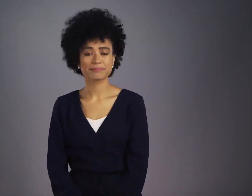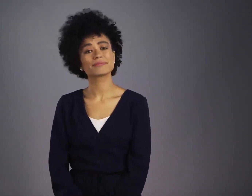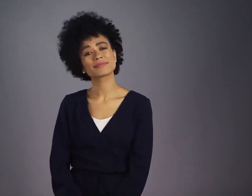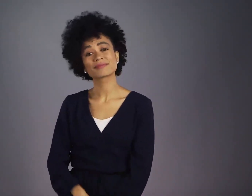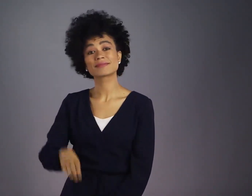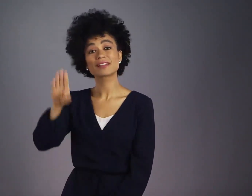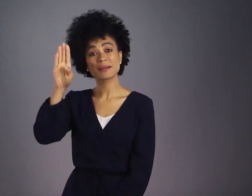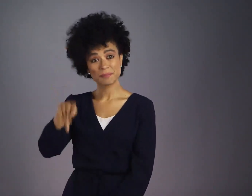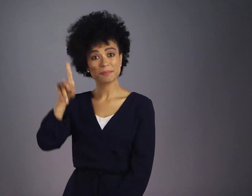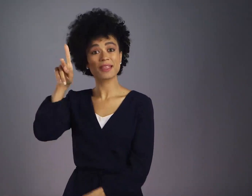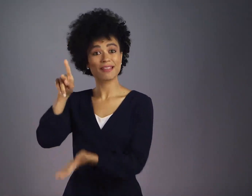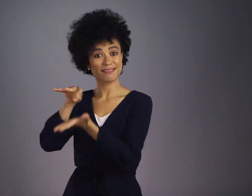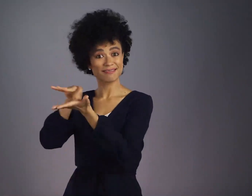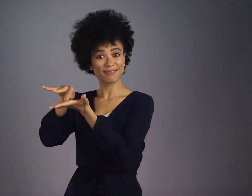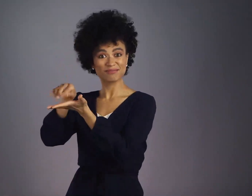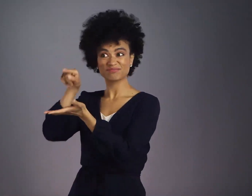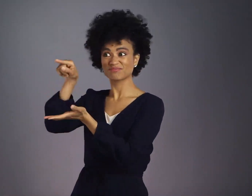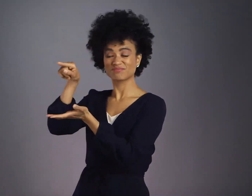The checking account melted like snow in June.